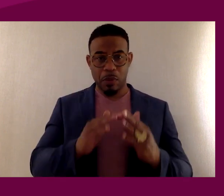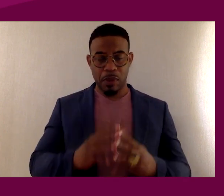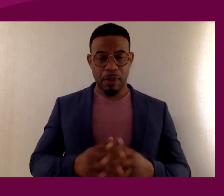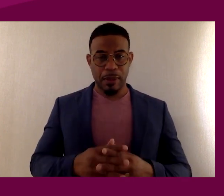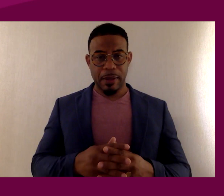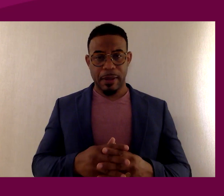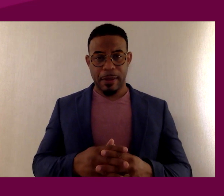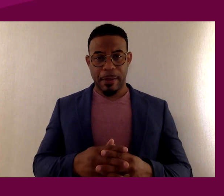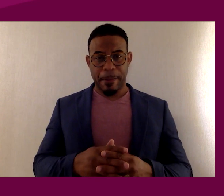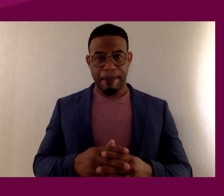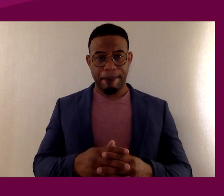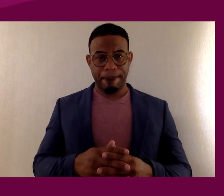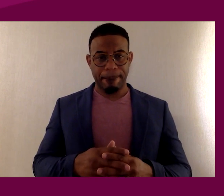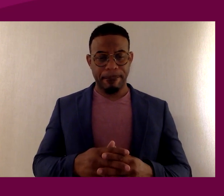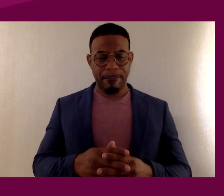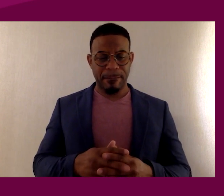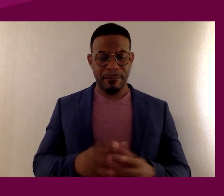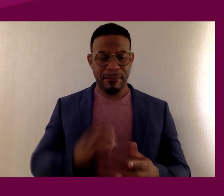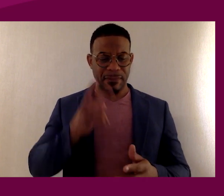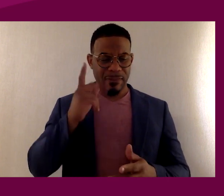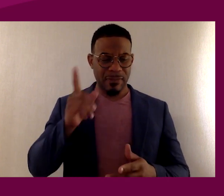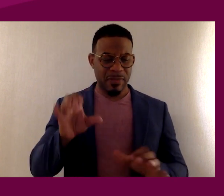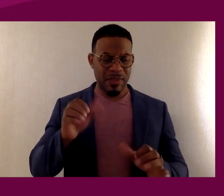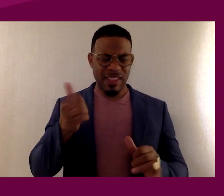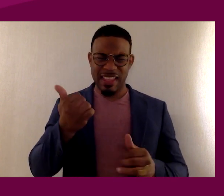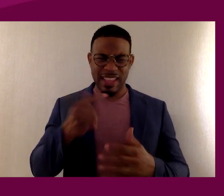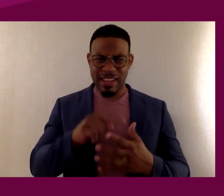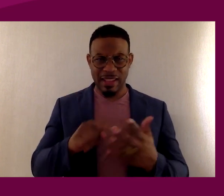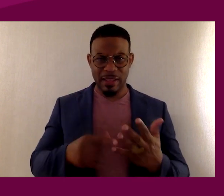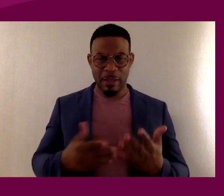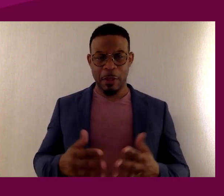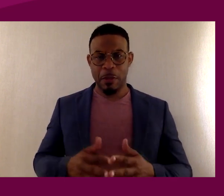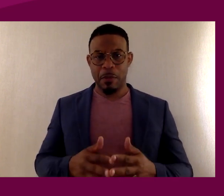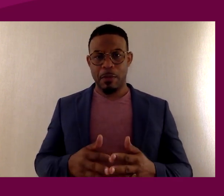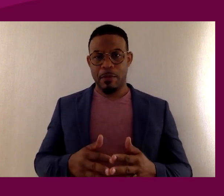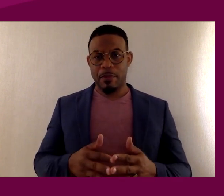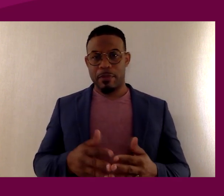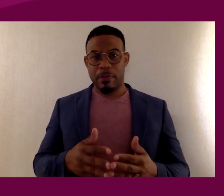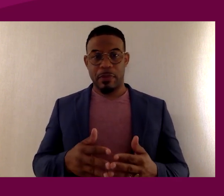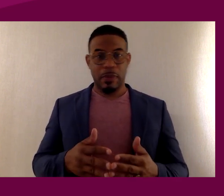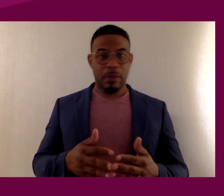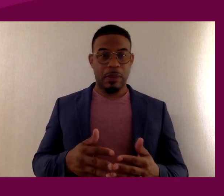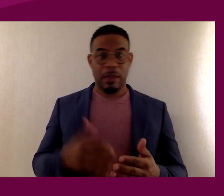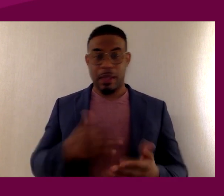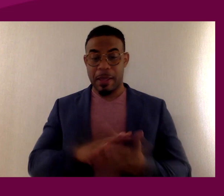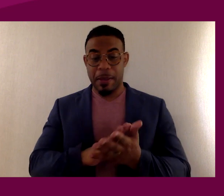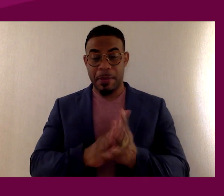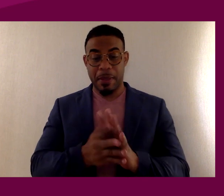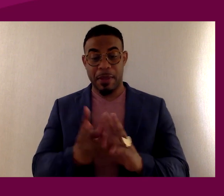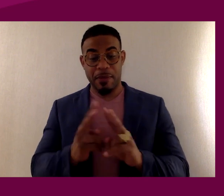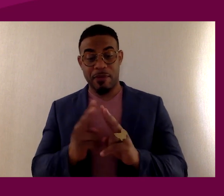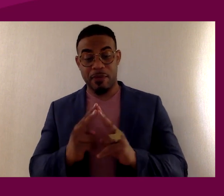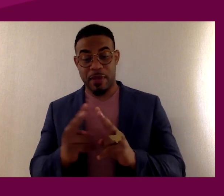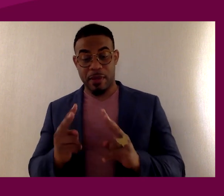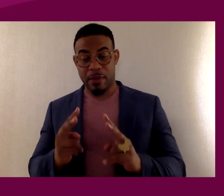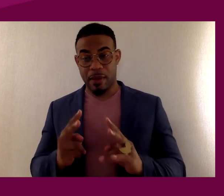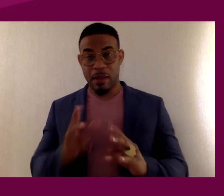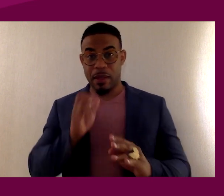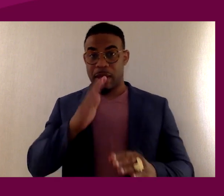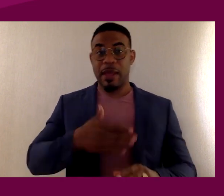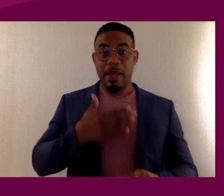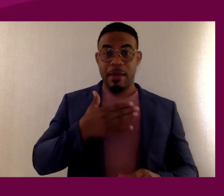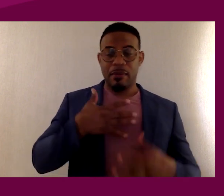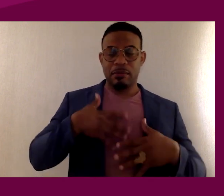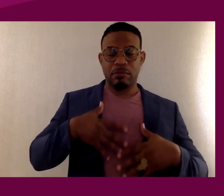go back home and do this in your community, I didn't see them doing anything. I became very